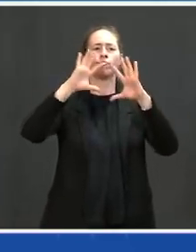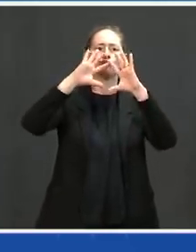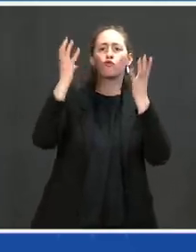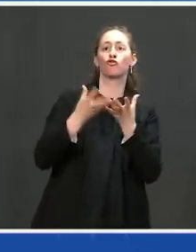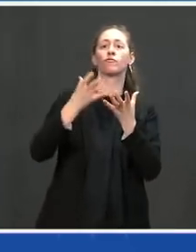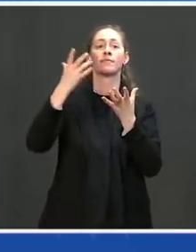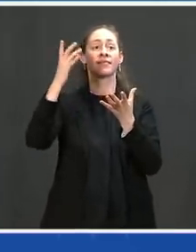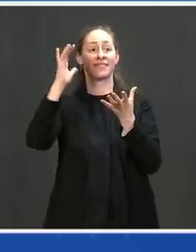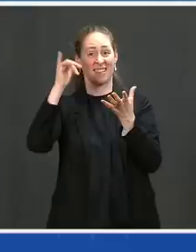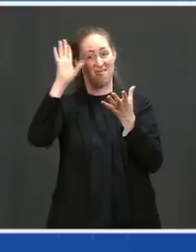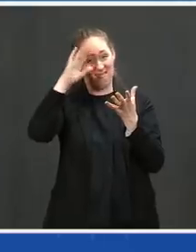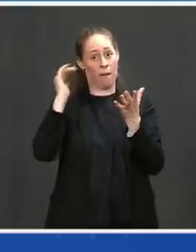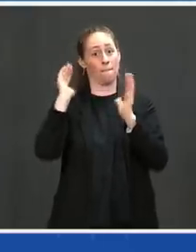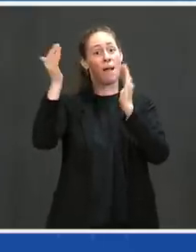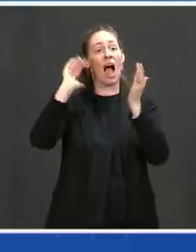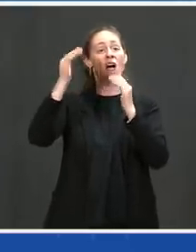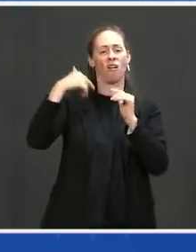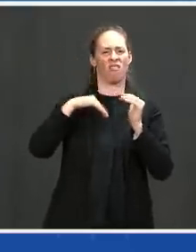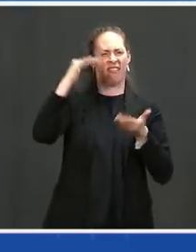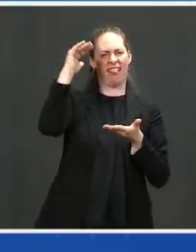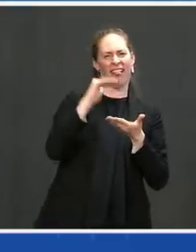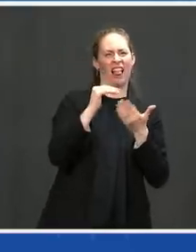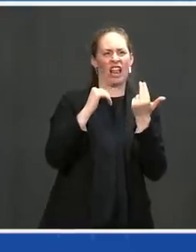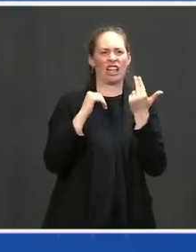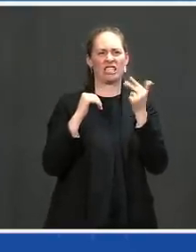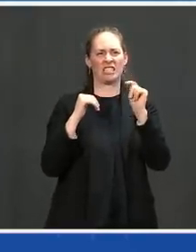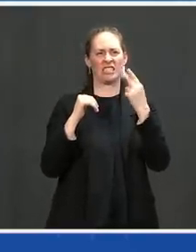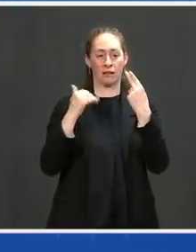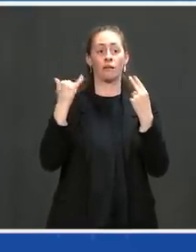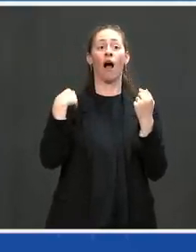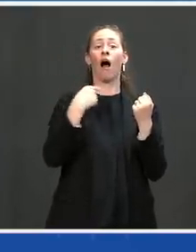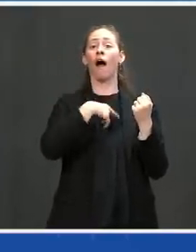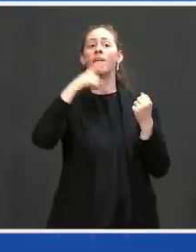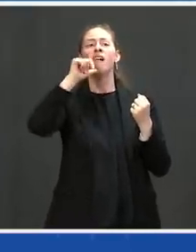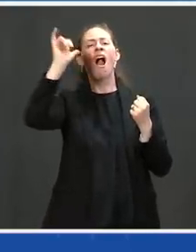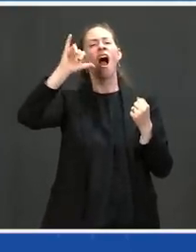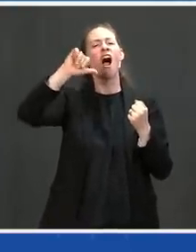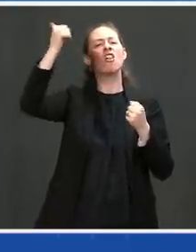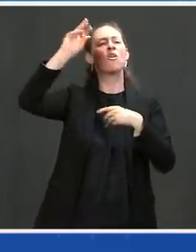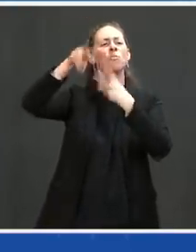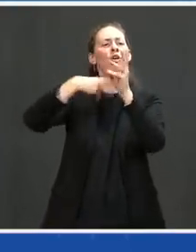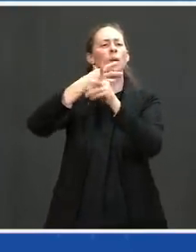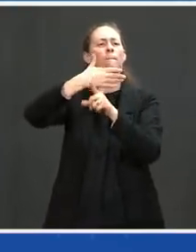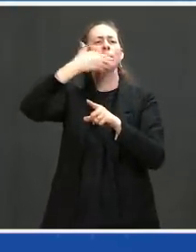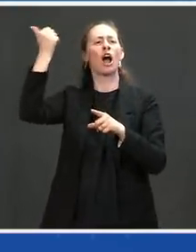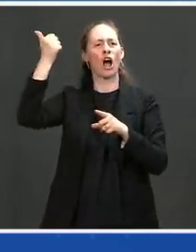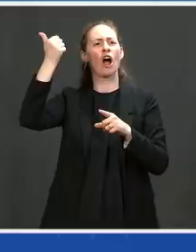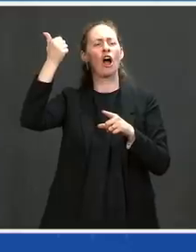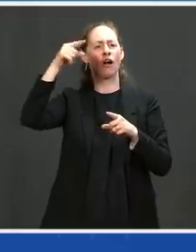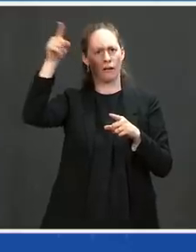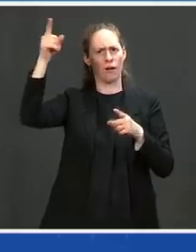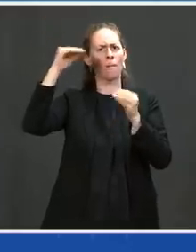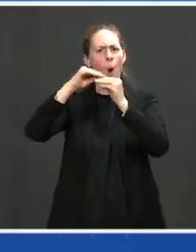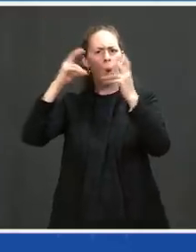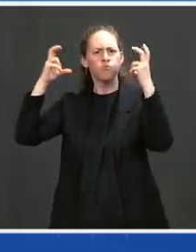China is investing three times more in infrastructure than the United States is. Bridges: More than one third of our bridges --